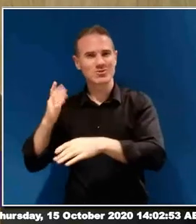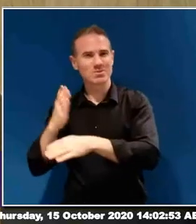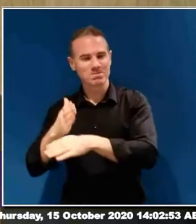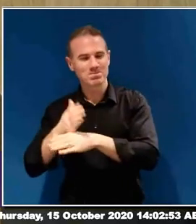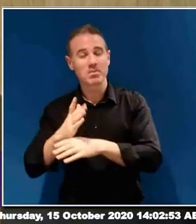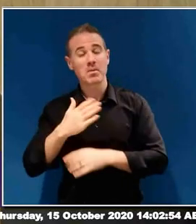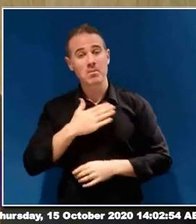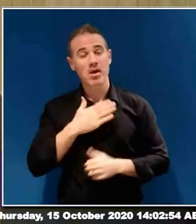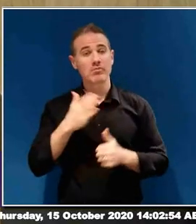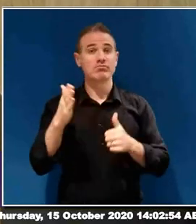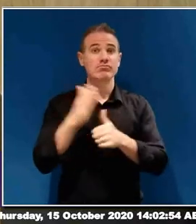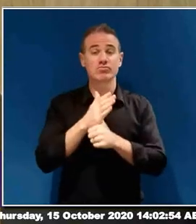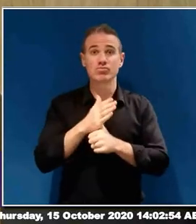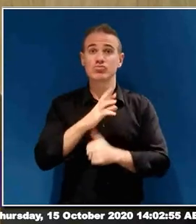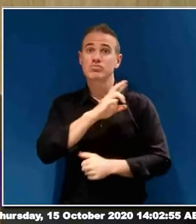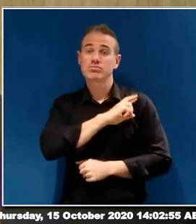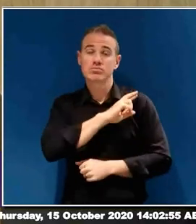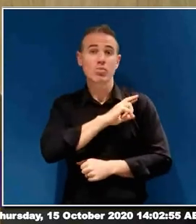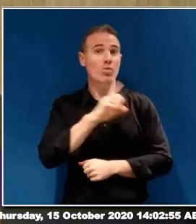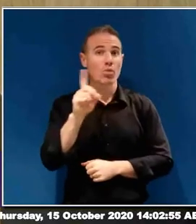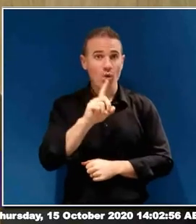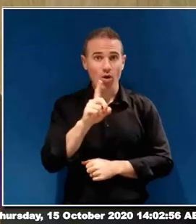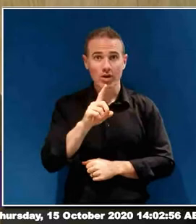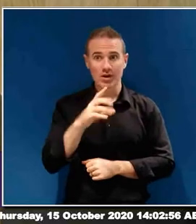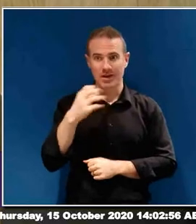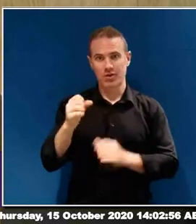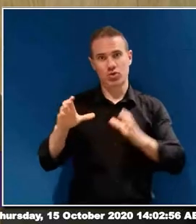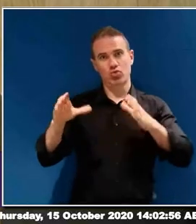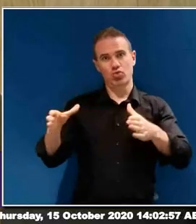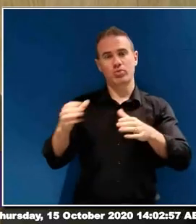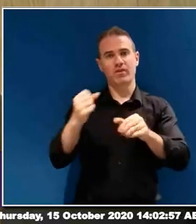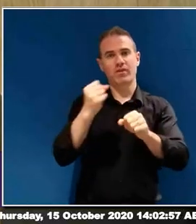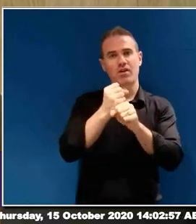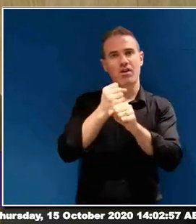in secondary schools in metropolitan Brisbane North.